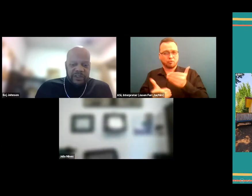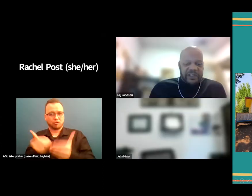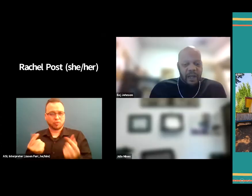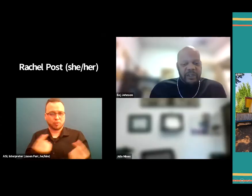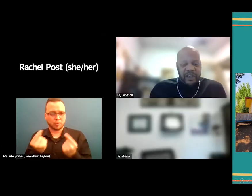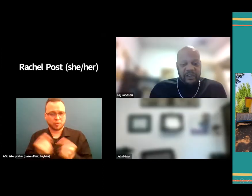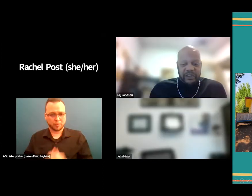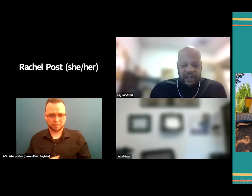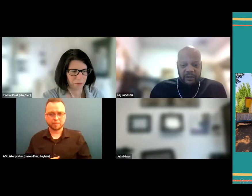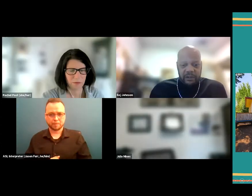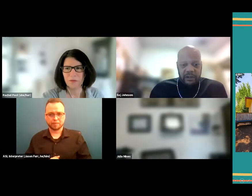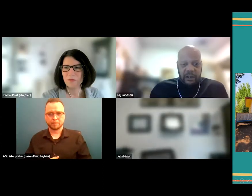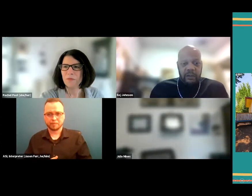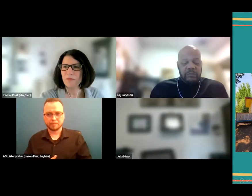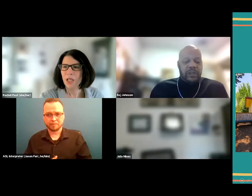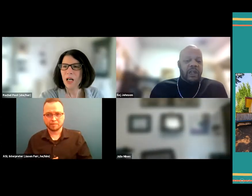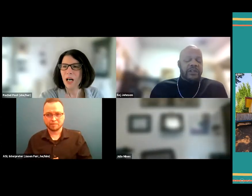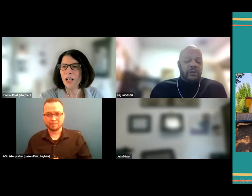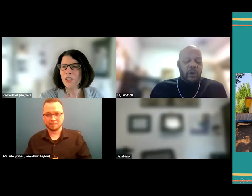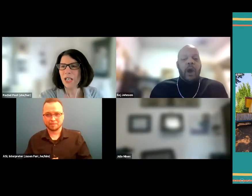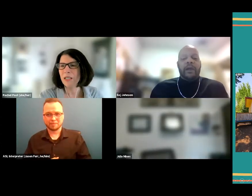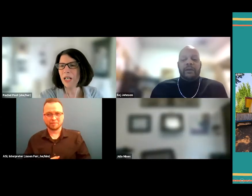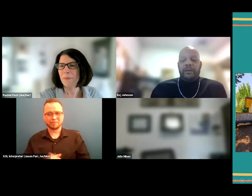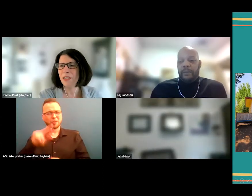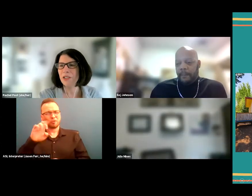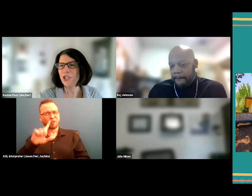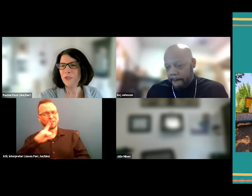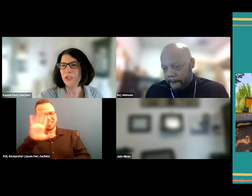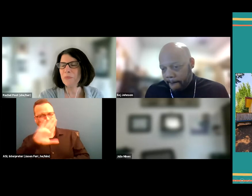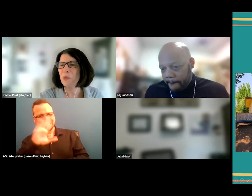Must establish savings account. The client- Eoj I apologize for interrupting.